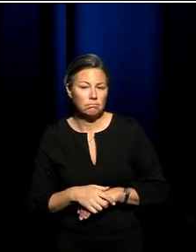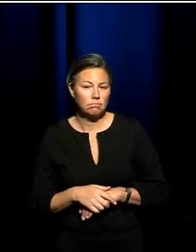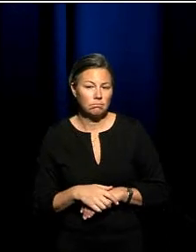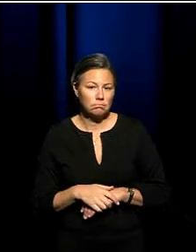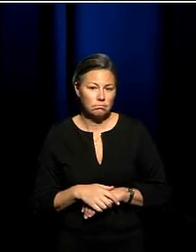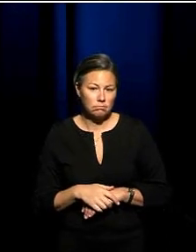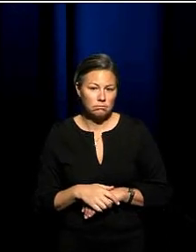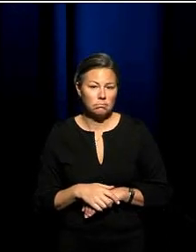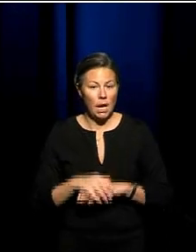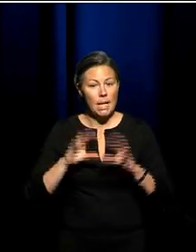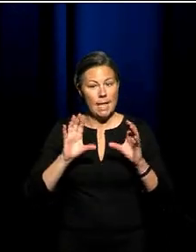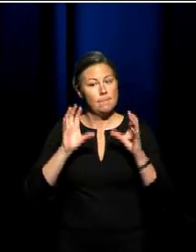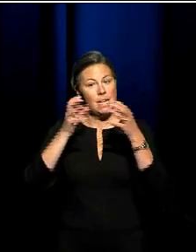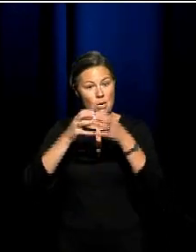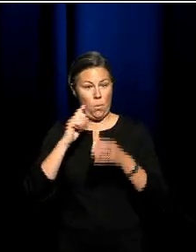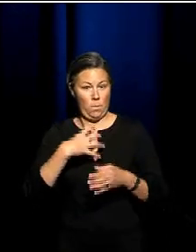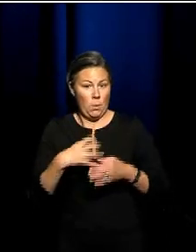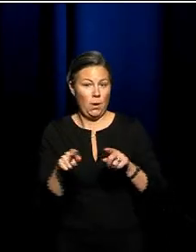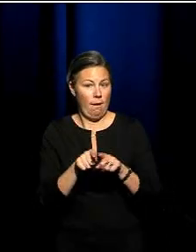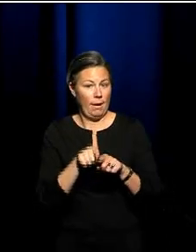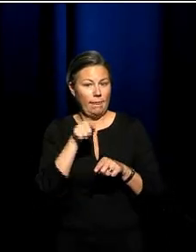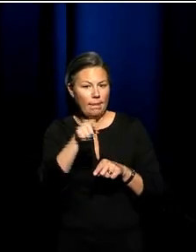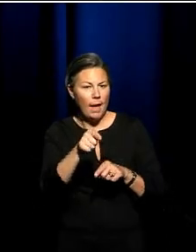Commission intends to hold community forms in other regional and outer